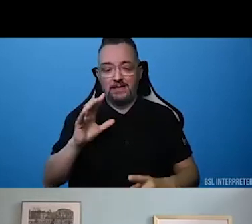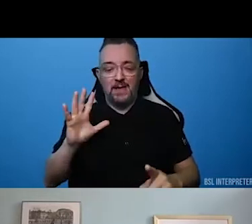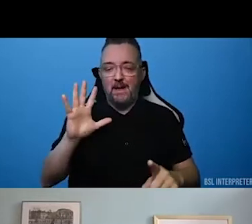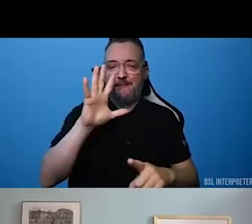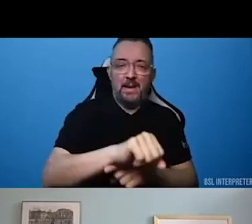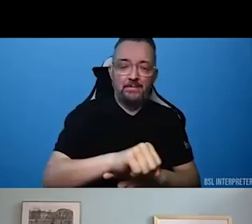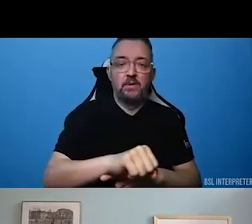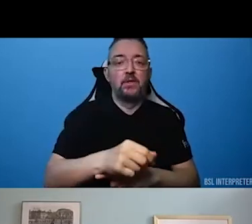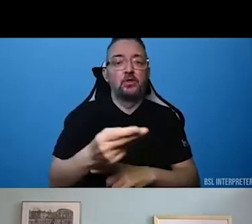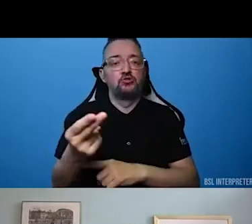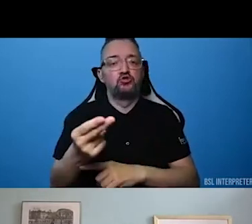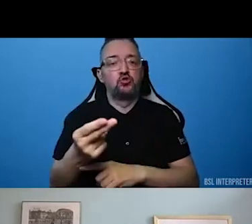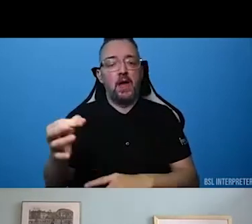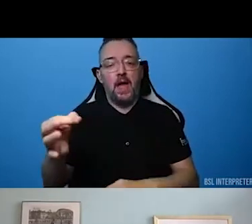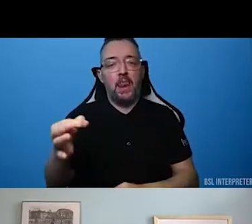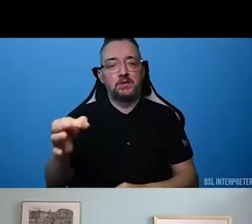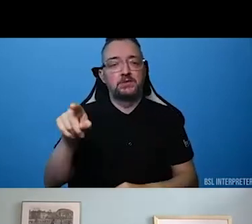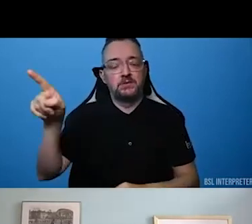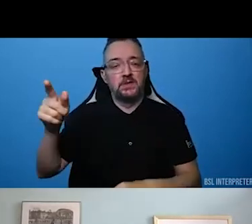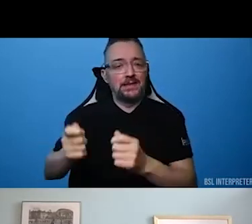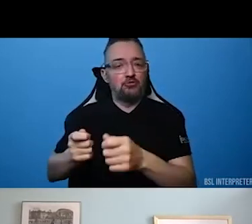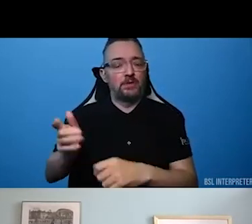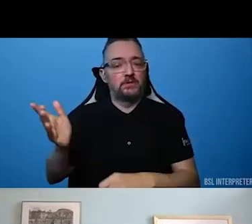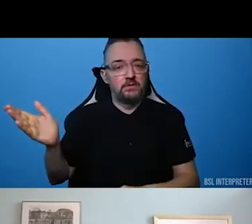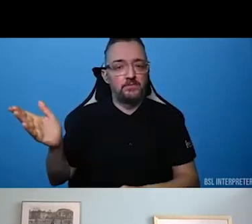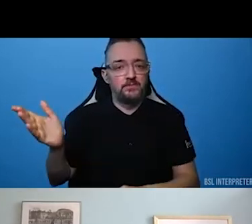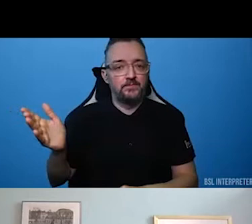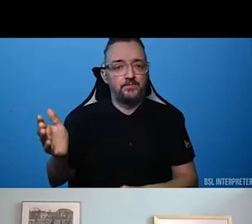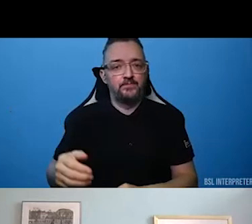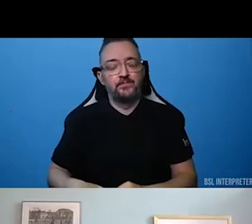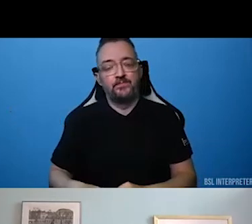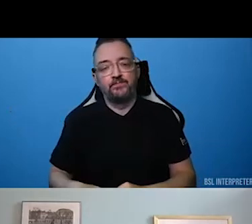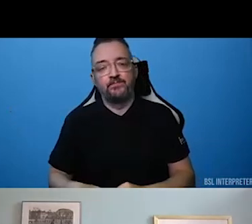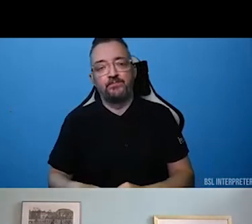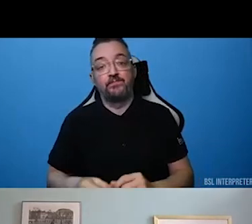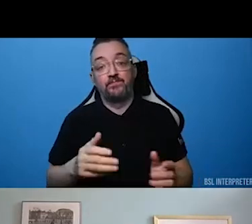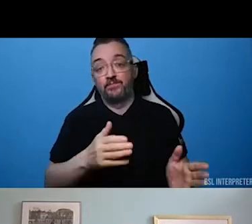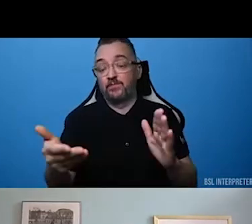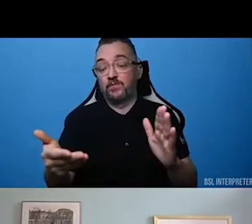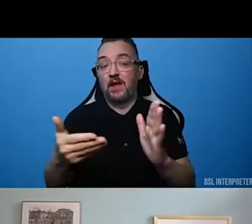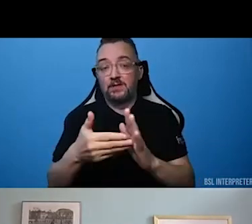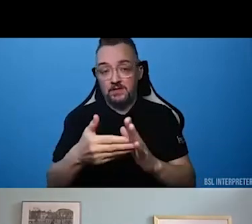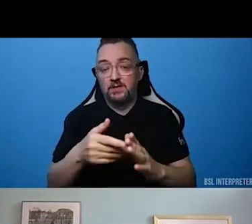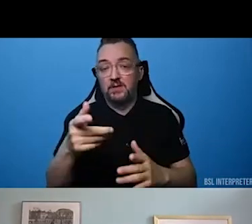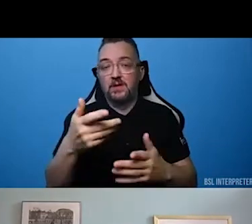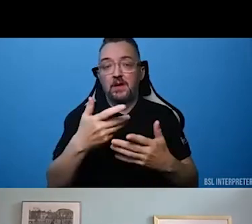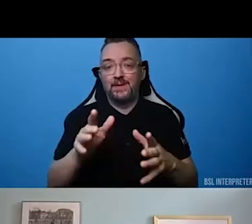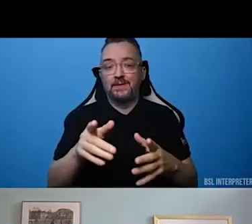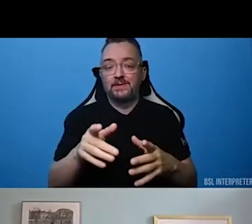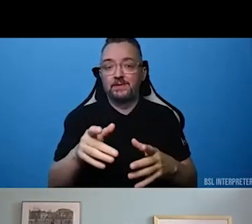sugar islands of the Caribbean.' Furthermore to add to that there has been increased attention recently